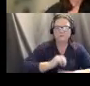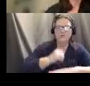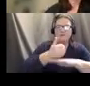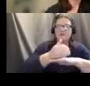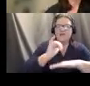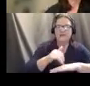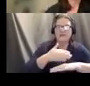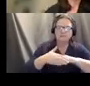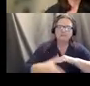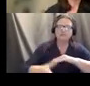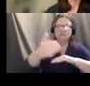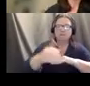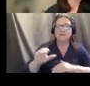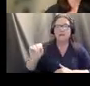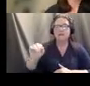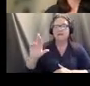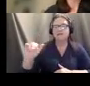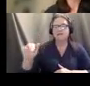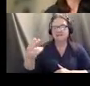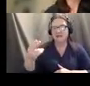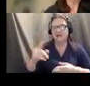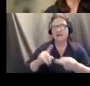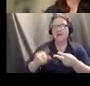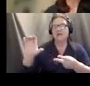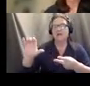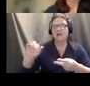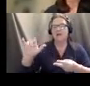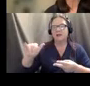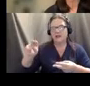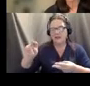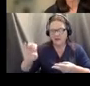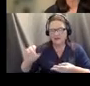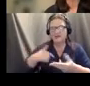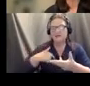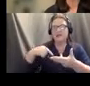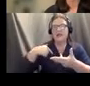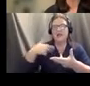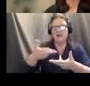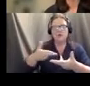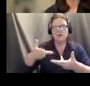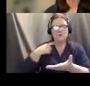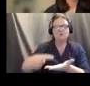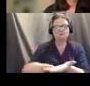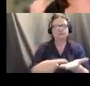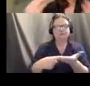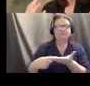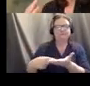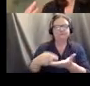Sara and Carolyn and I will be talking as well debriefing your great ideas.